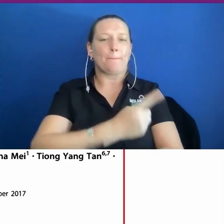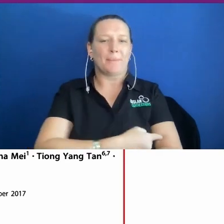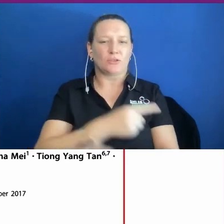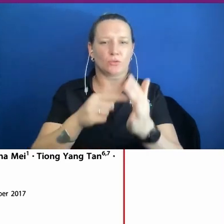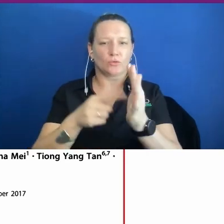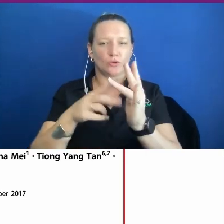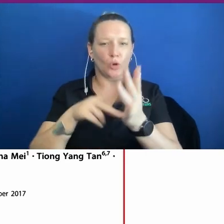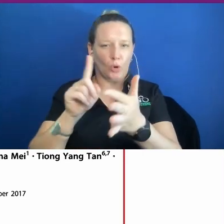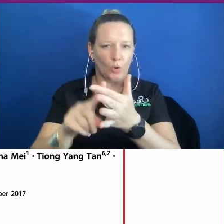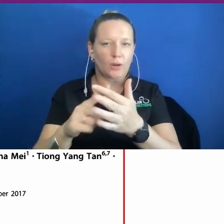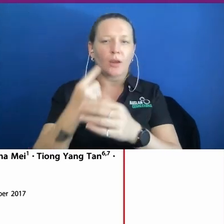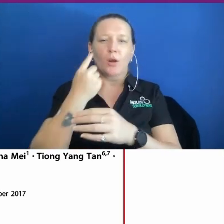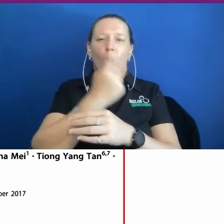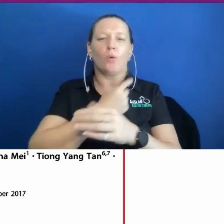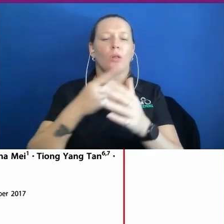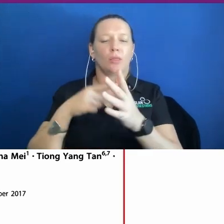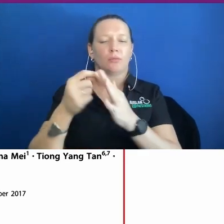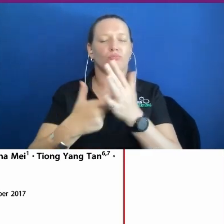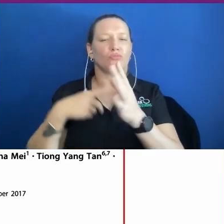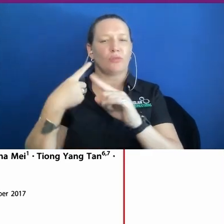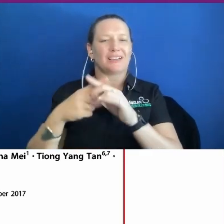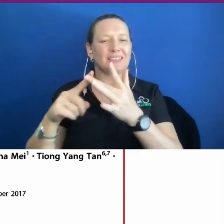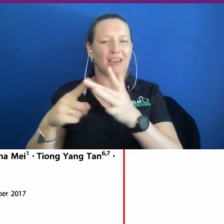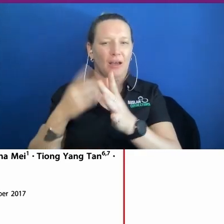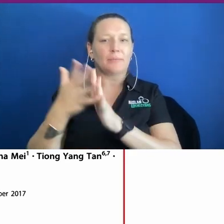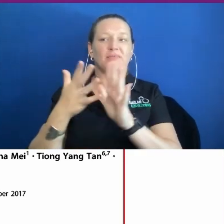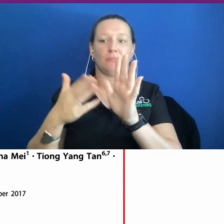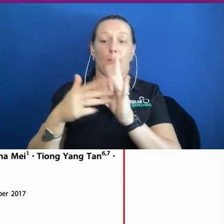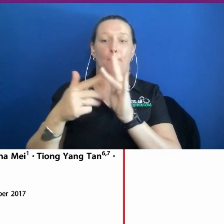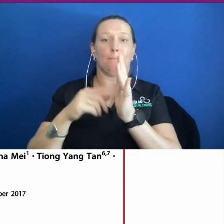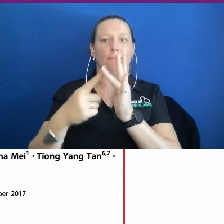intensive motor speech therapy in the early years to facilitate the development of first words.